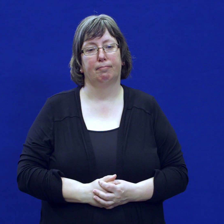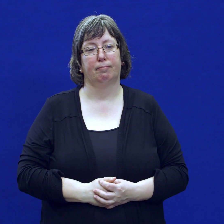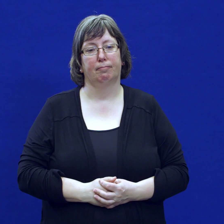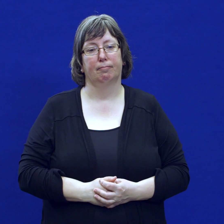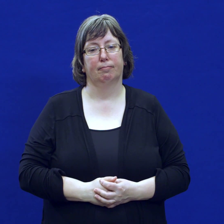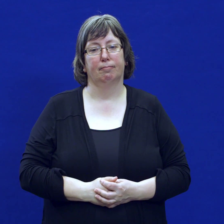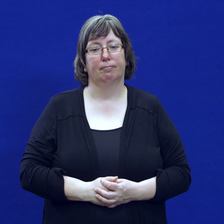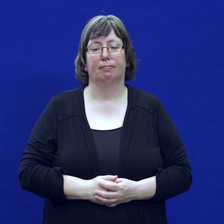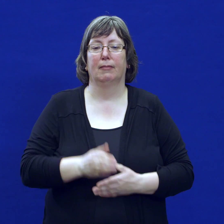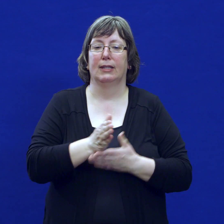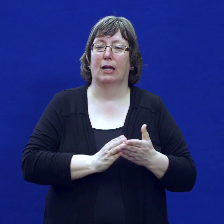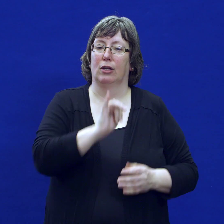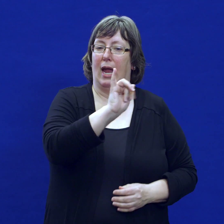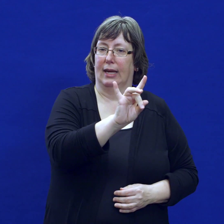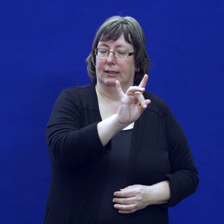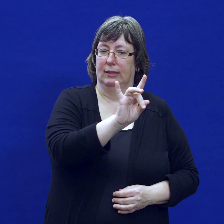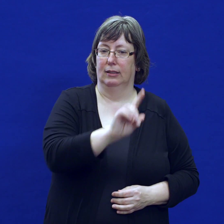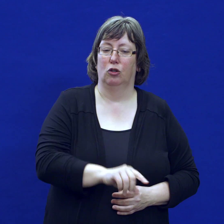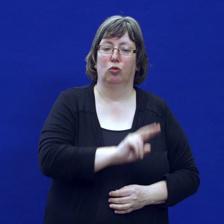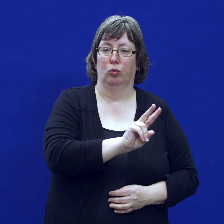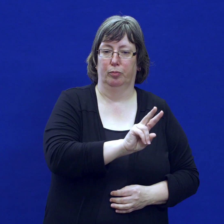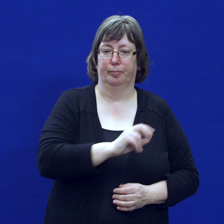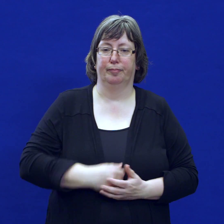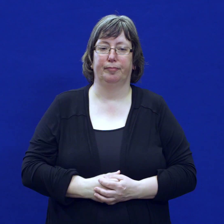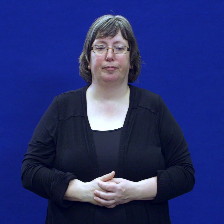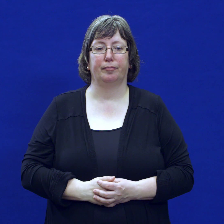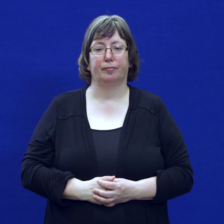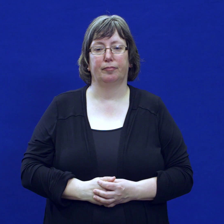section 18 subsection 2